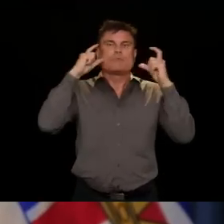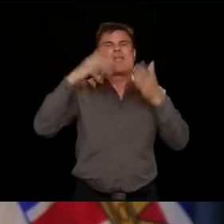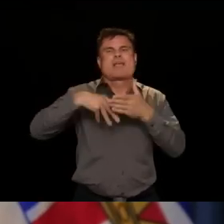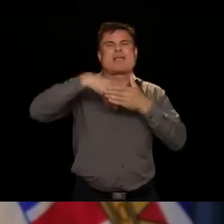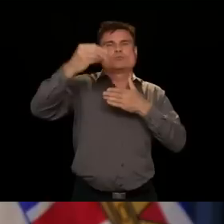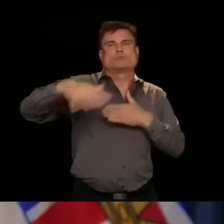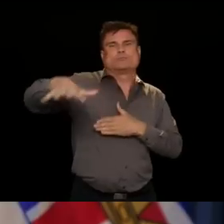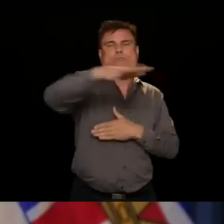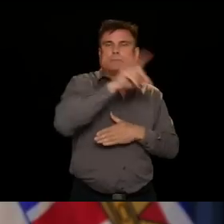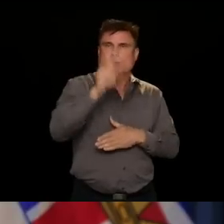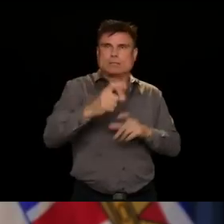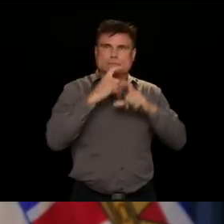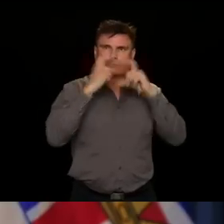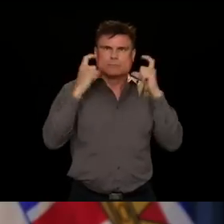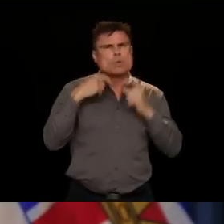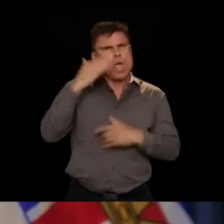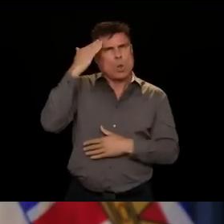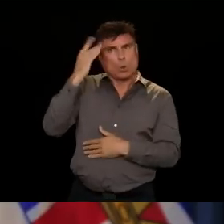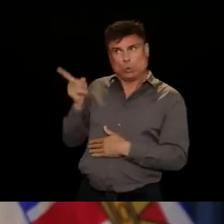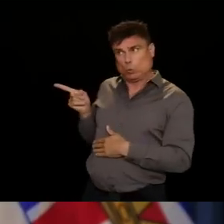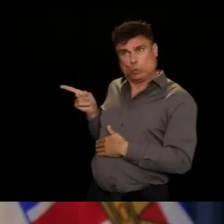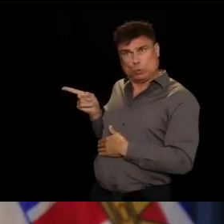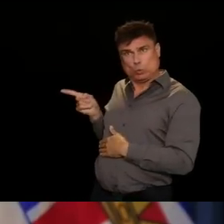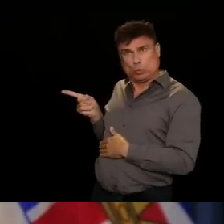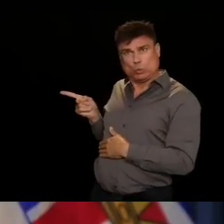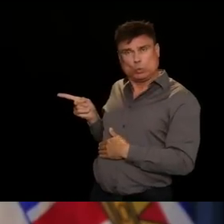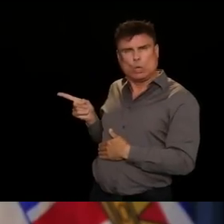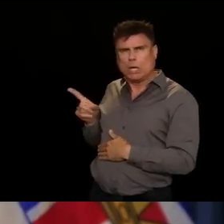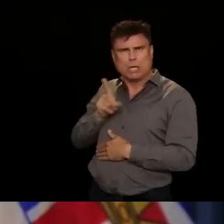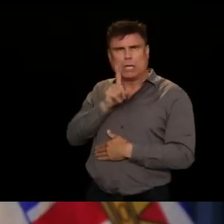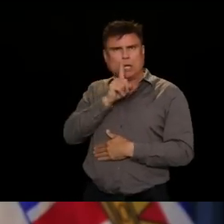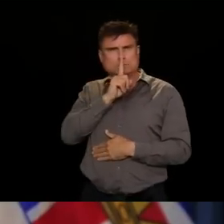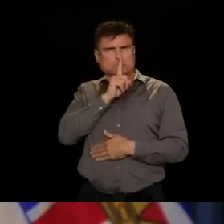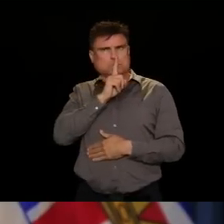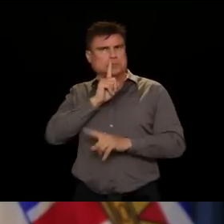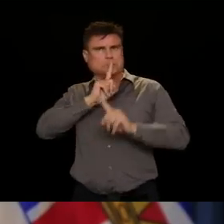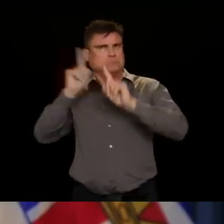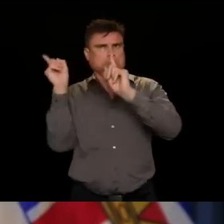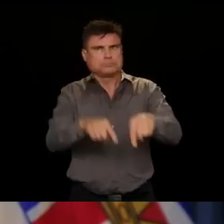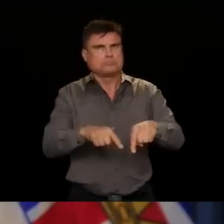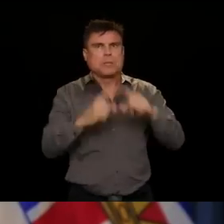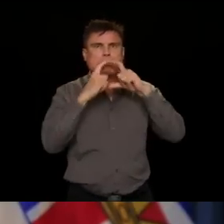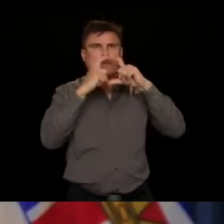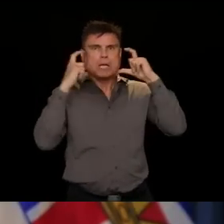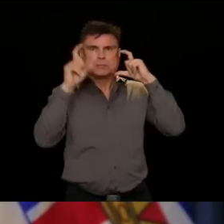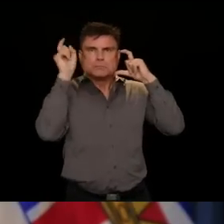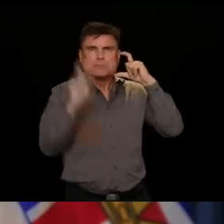about the US. Within the last hour the Washington governor has